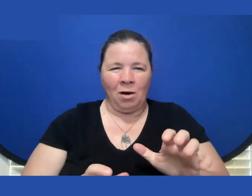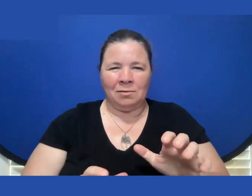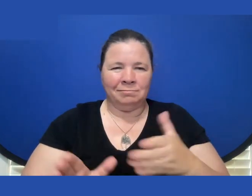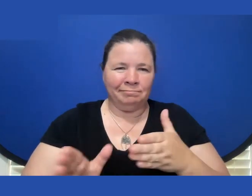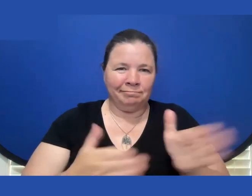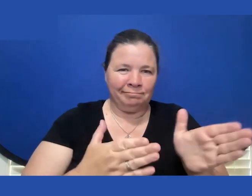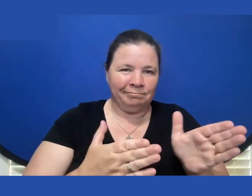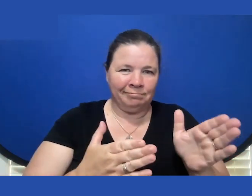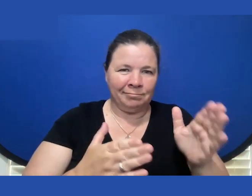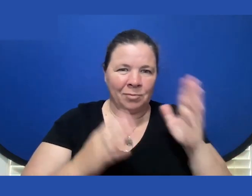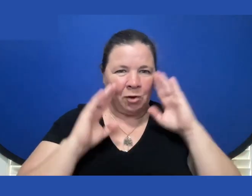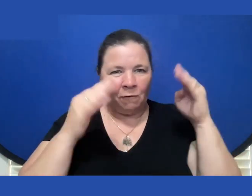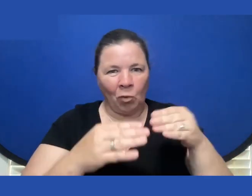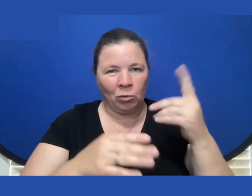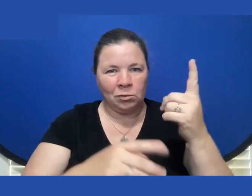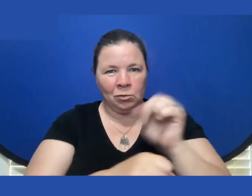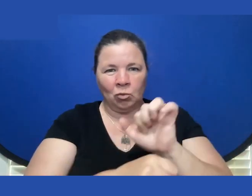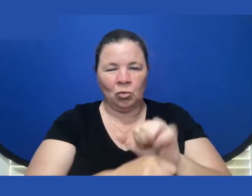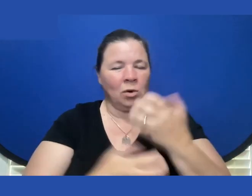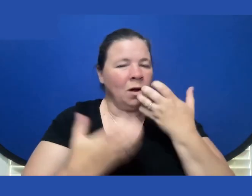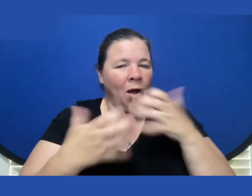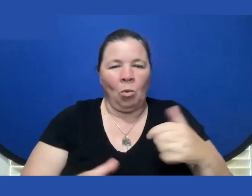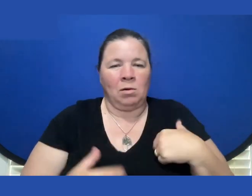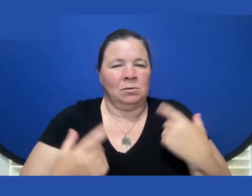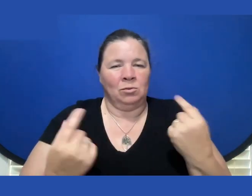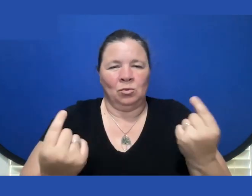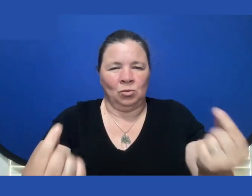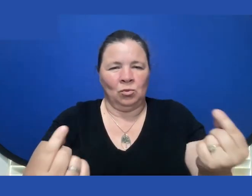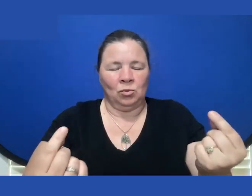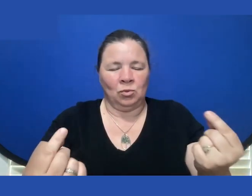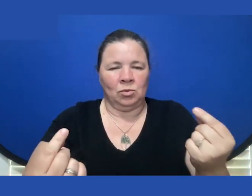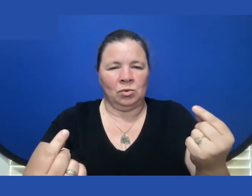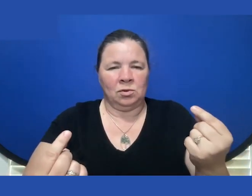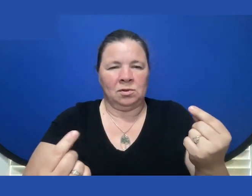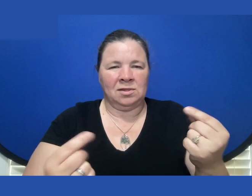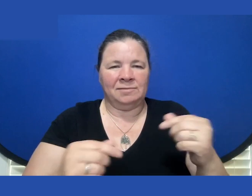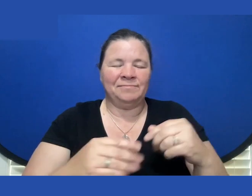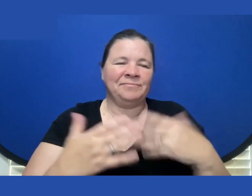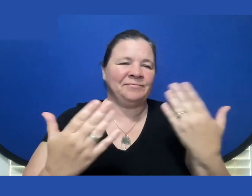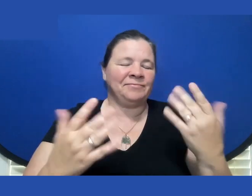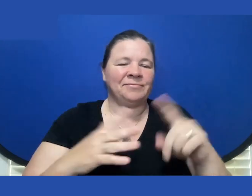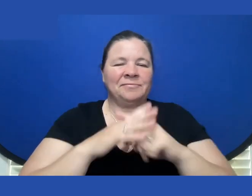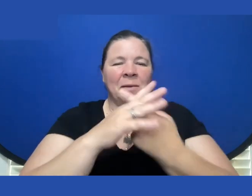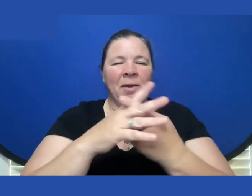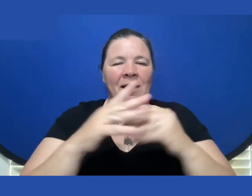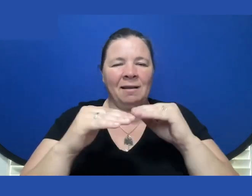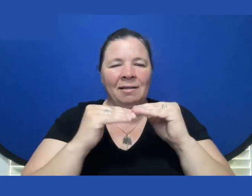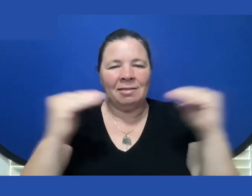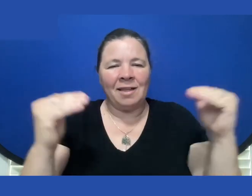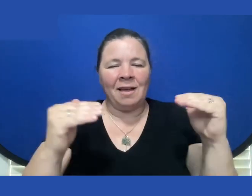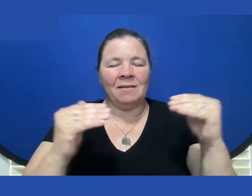to work that I don't want to do," where it's very entry level and the skillsets are aren't really tied or matched.